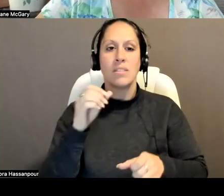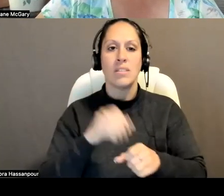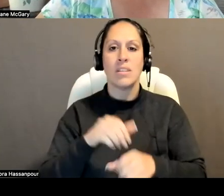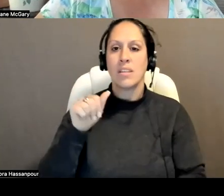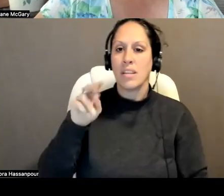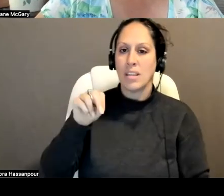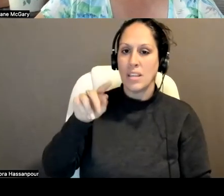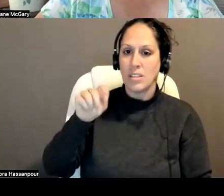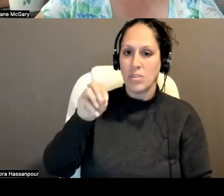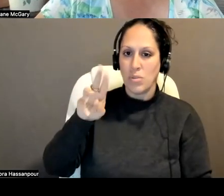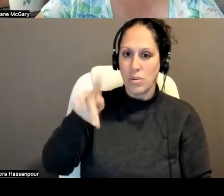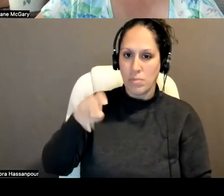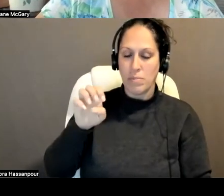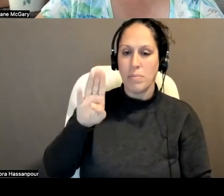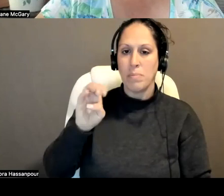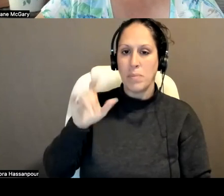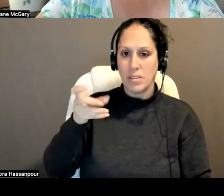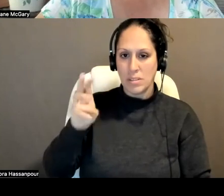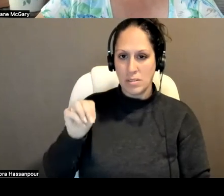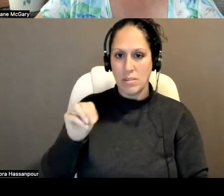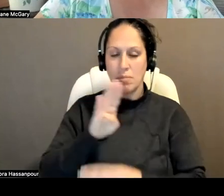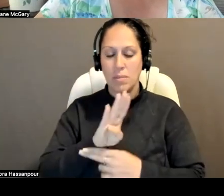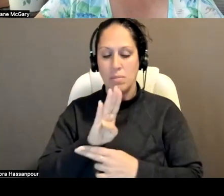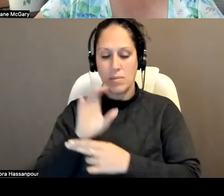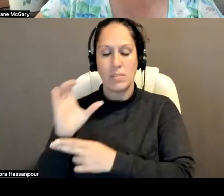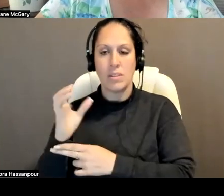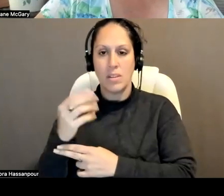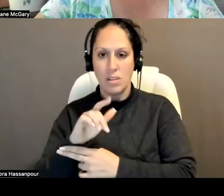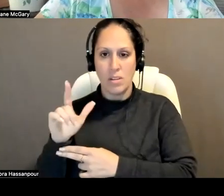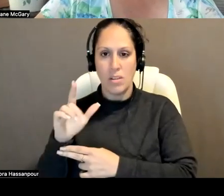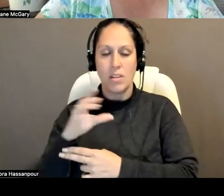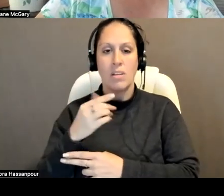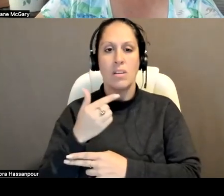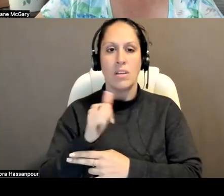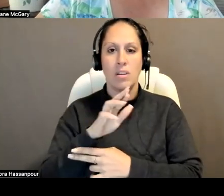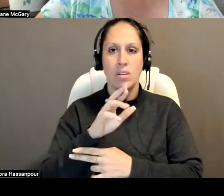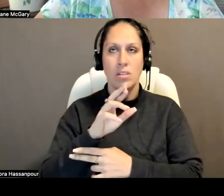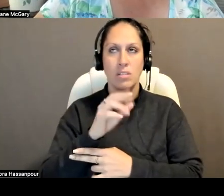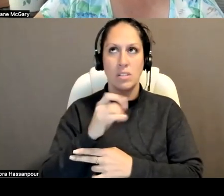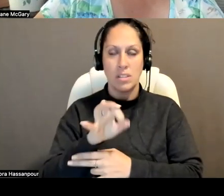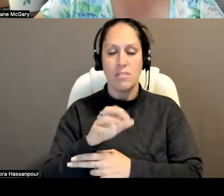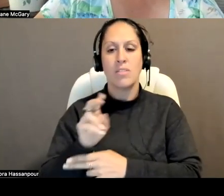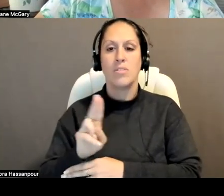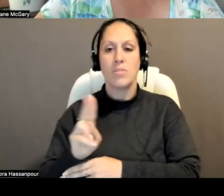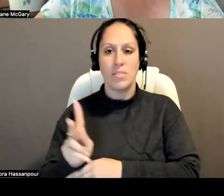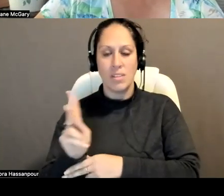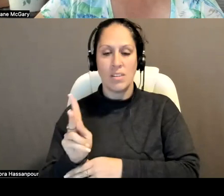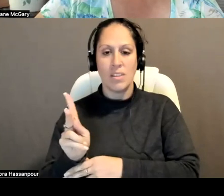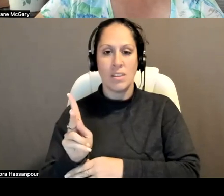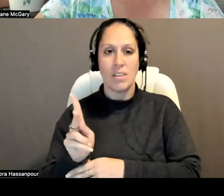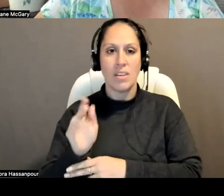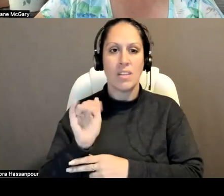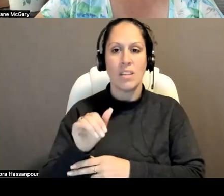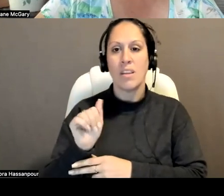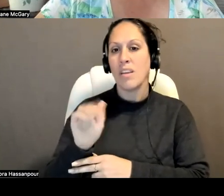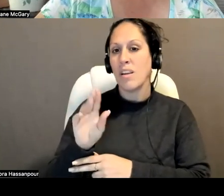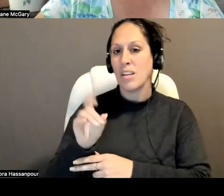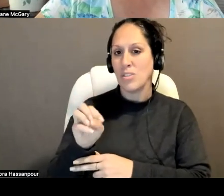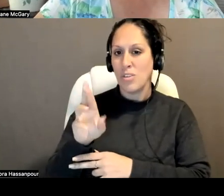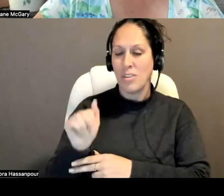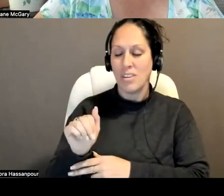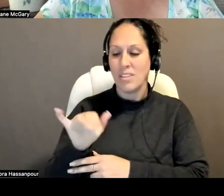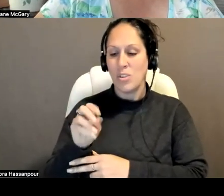Belgium; BBC Hoddinott Hall in Cardiff, UK; Auditorio Sony in Madrid, Spain. And she's